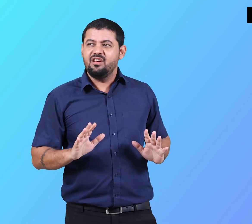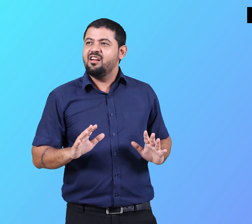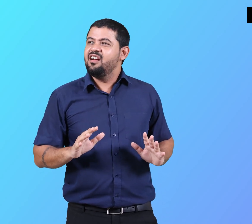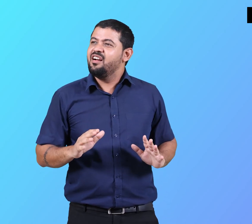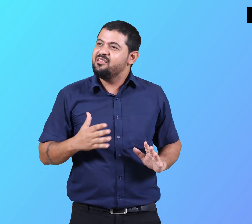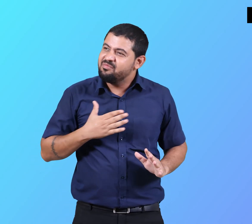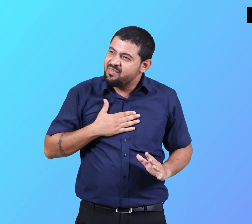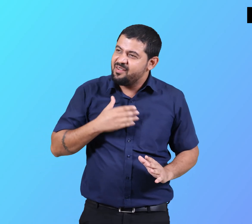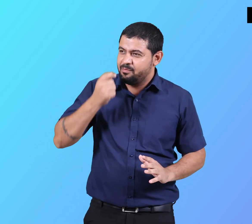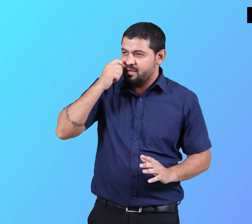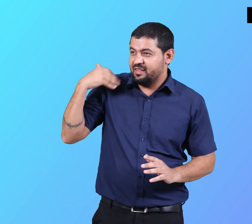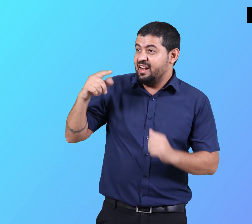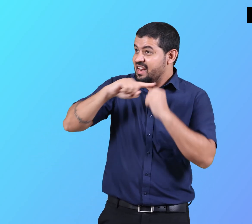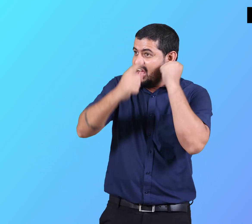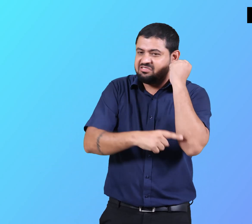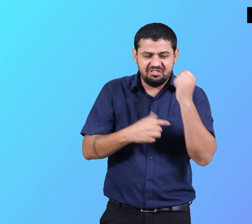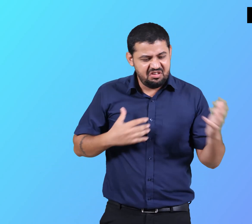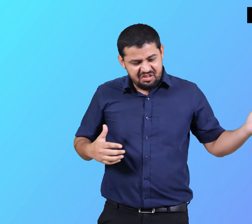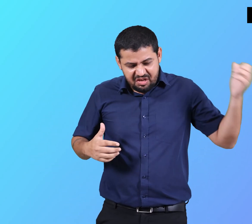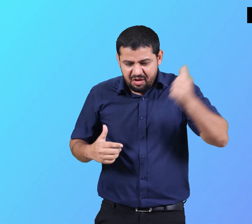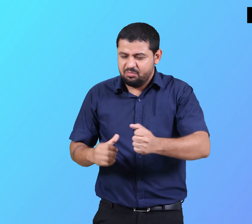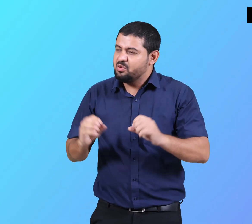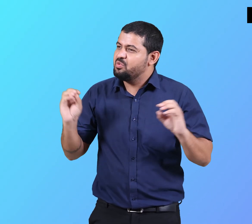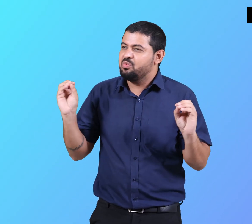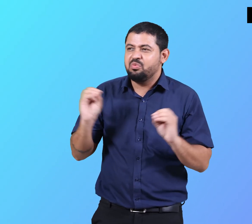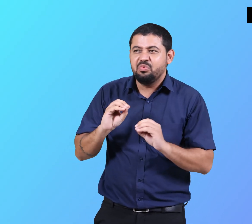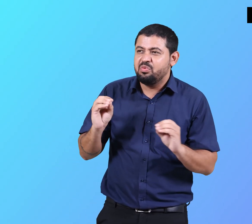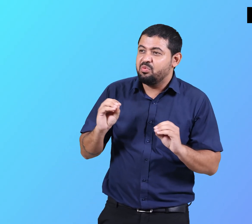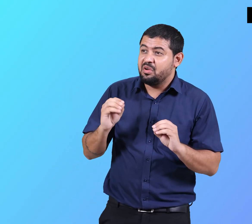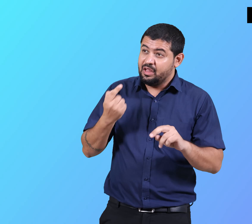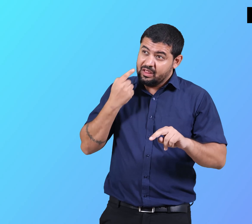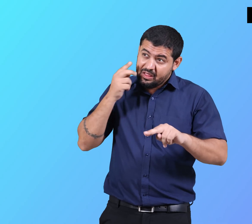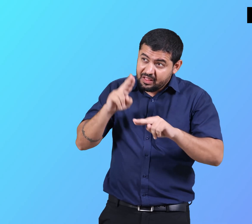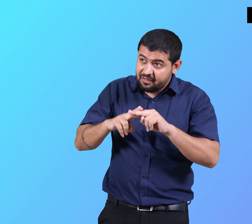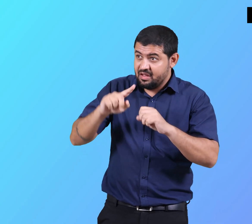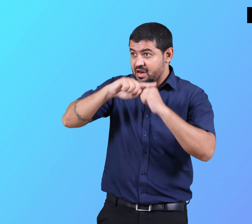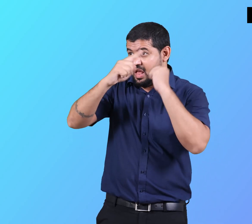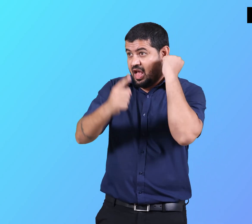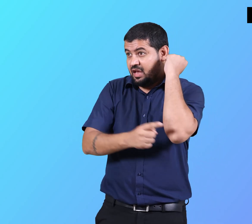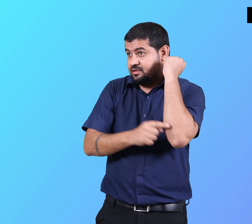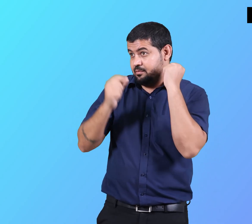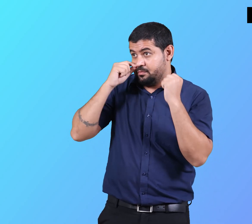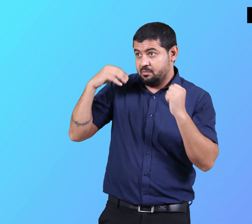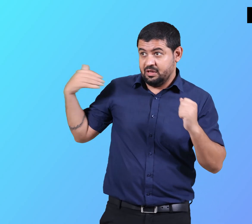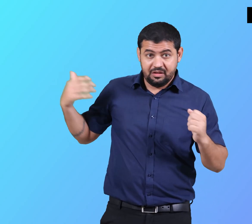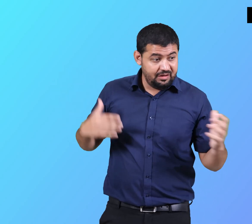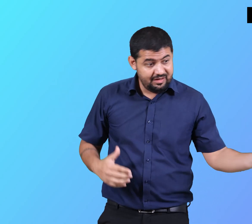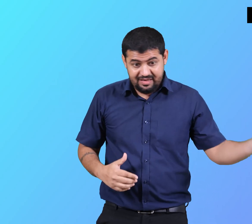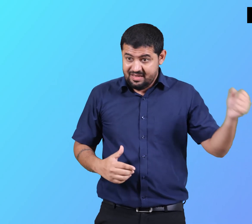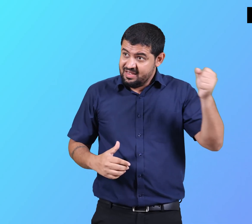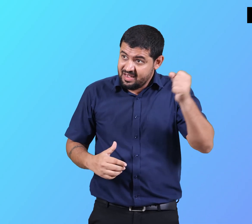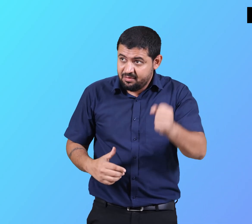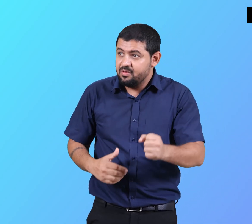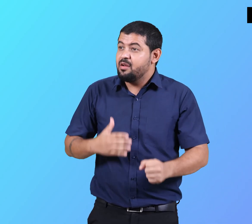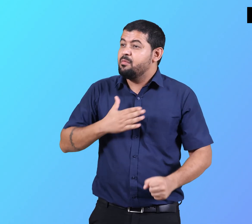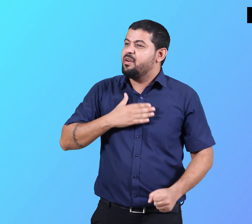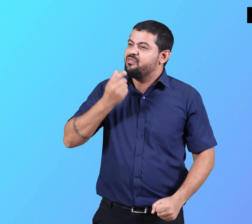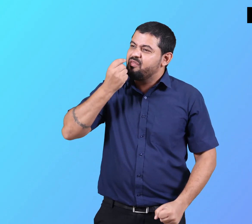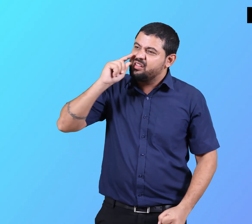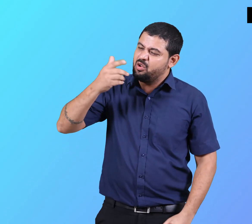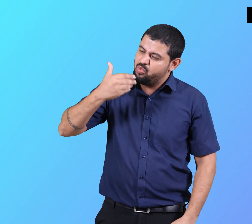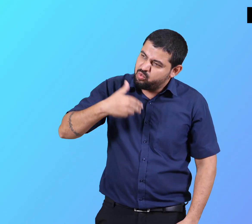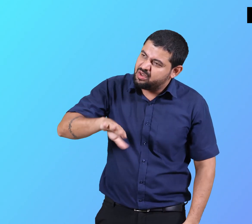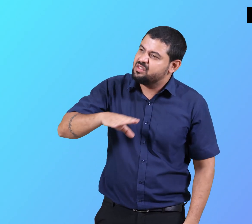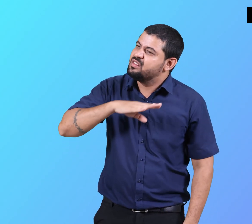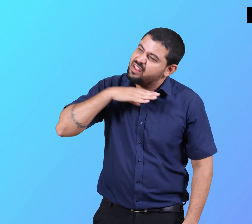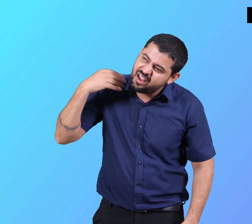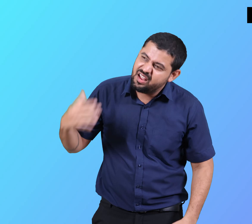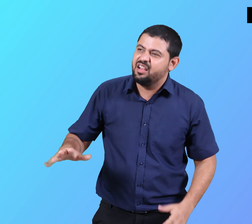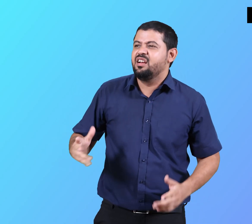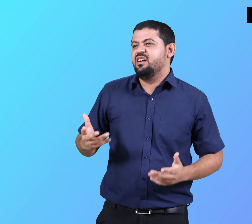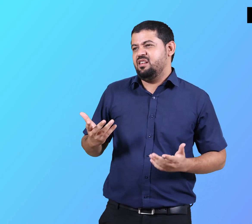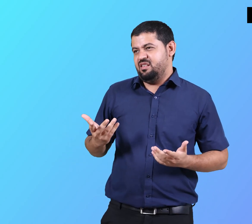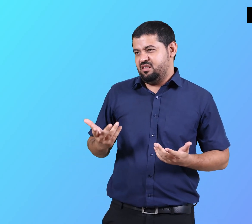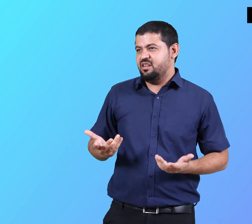And we said, ‘He cannot come. If the boy leaves home, his father will die.’